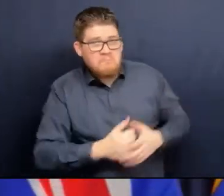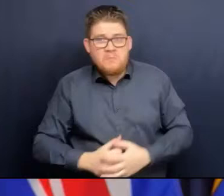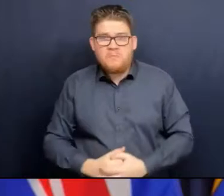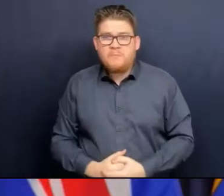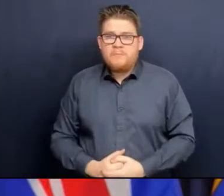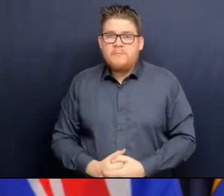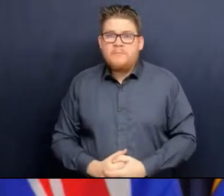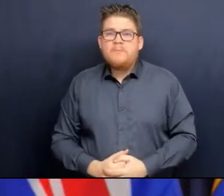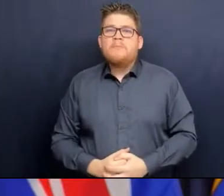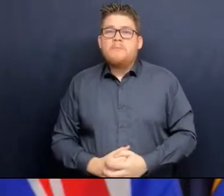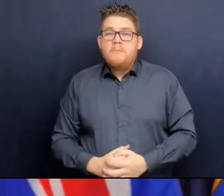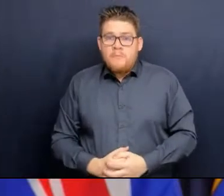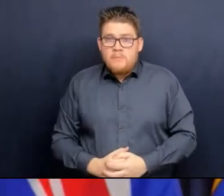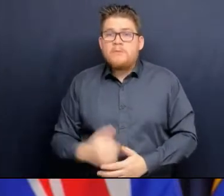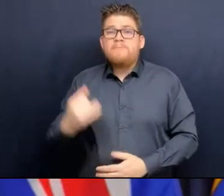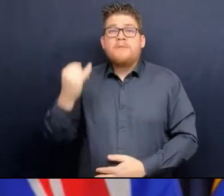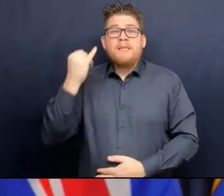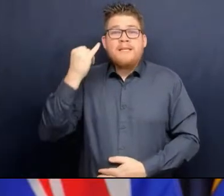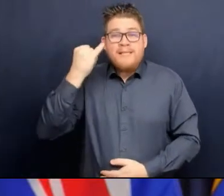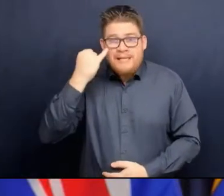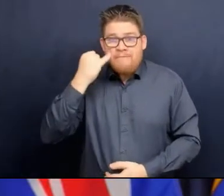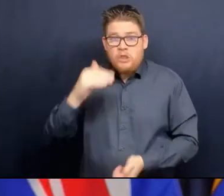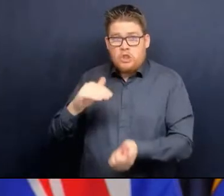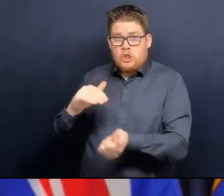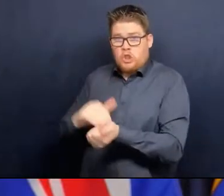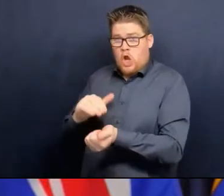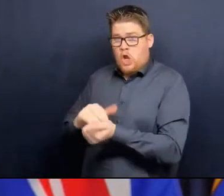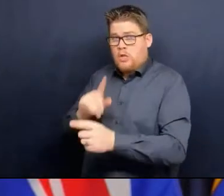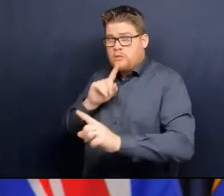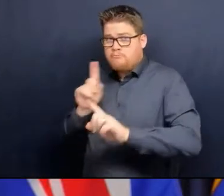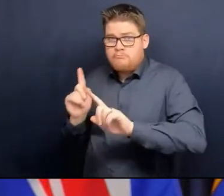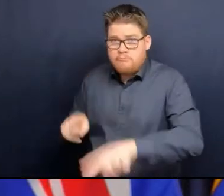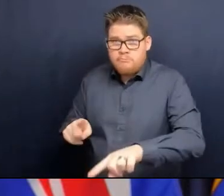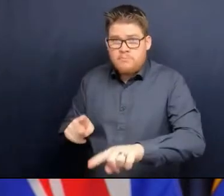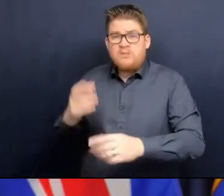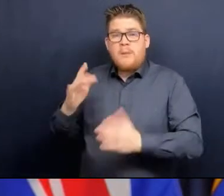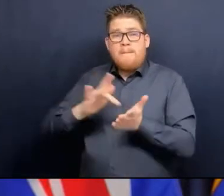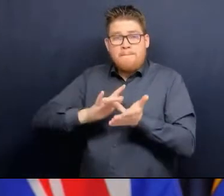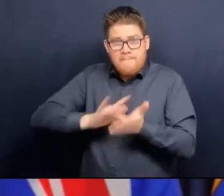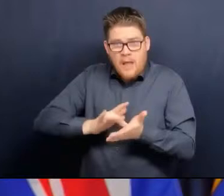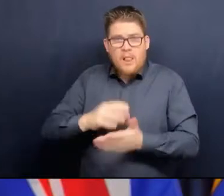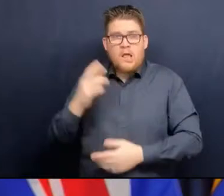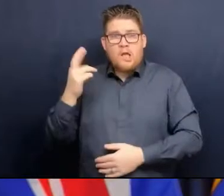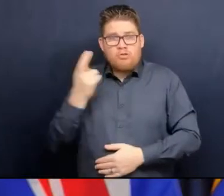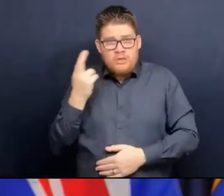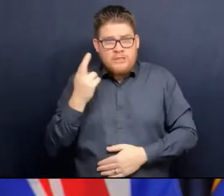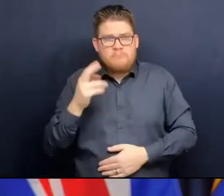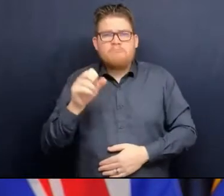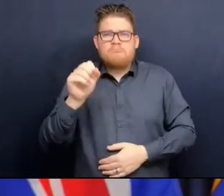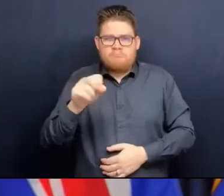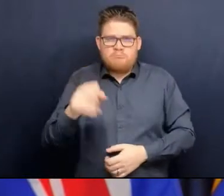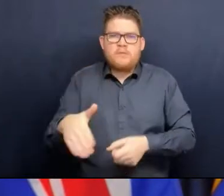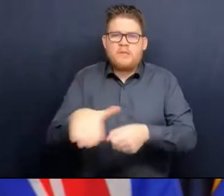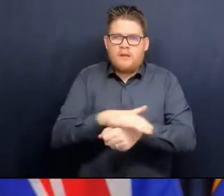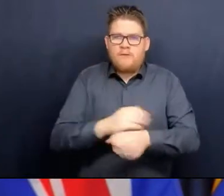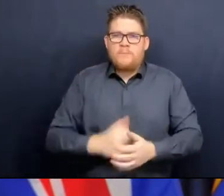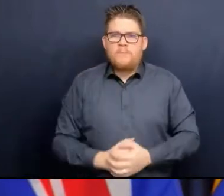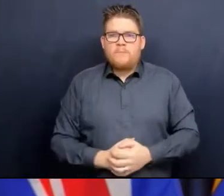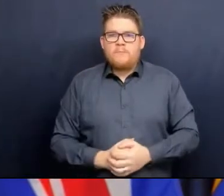Over the minister. Dicks That's right, medically necessary. Care is covered in B C. I think the